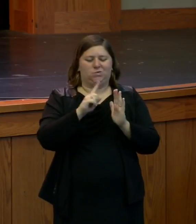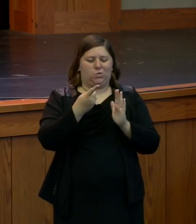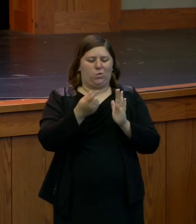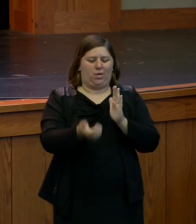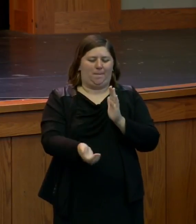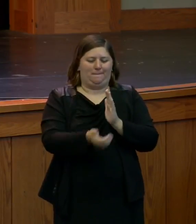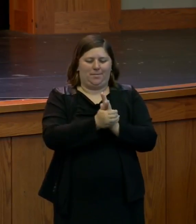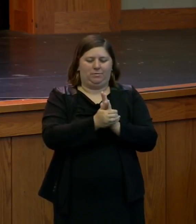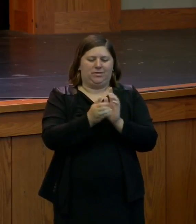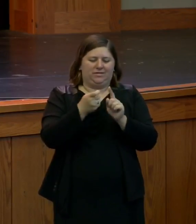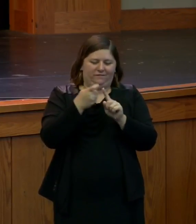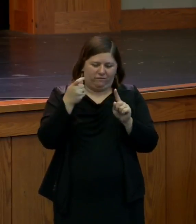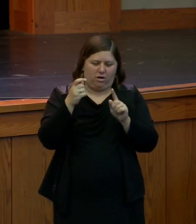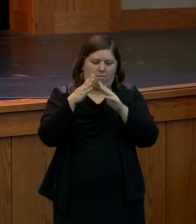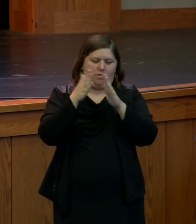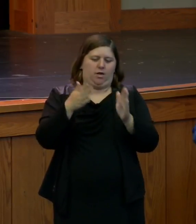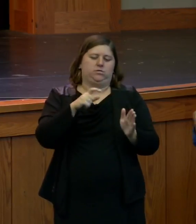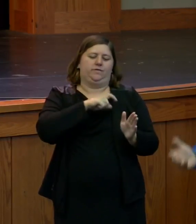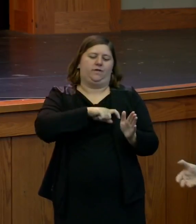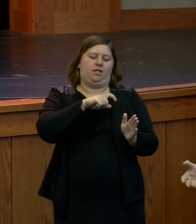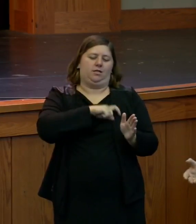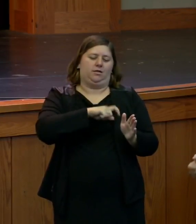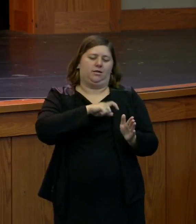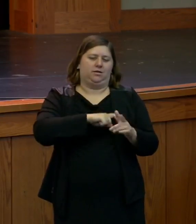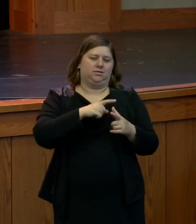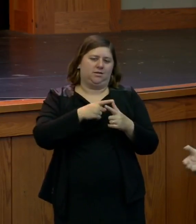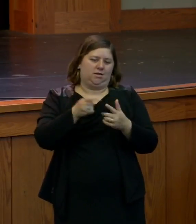START IN THE HOUSE OF DELEGATES AND THEN BE RATIFIED.